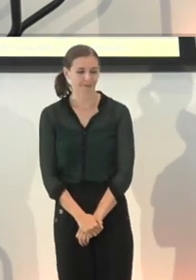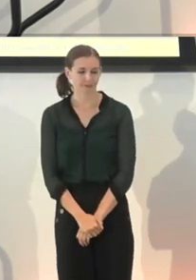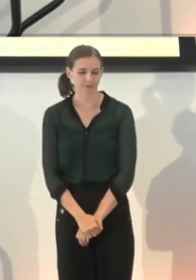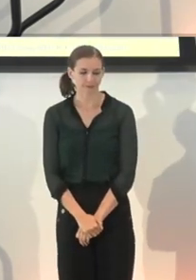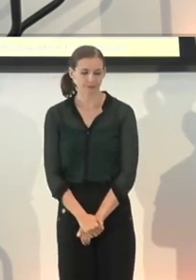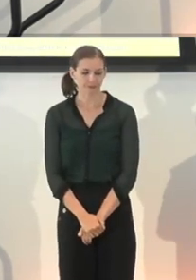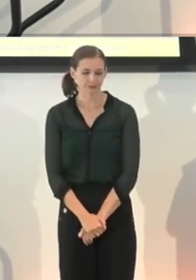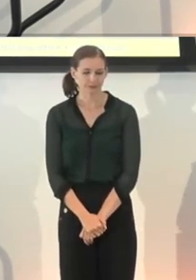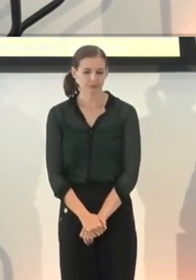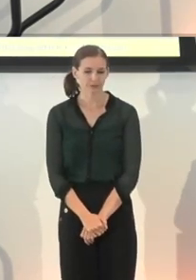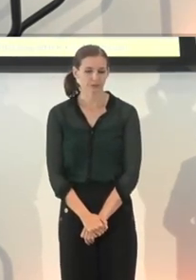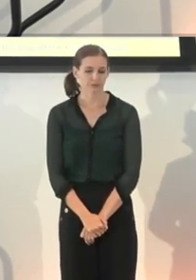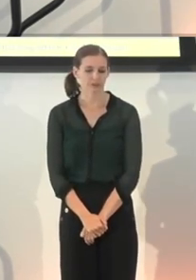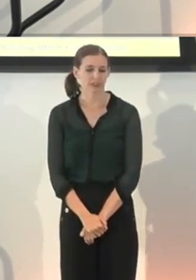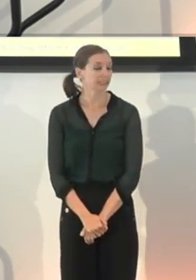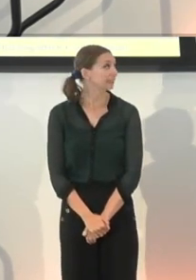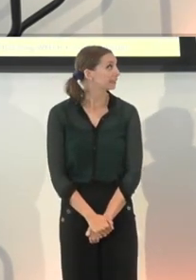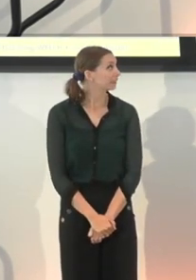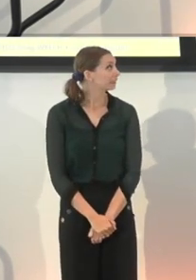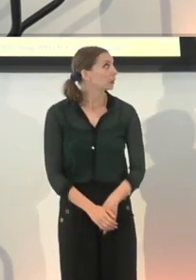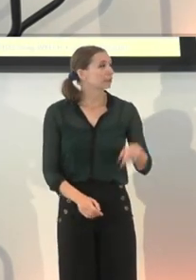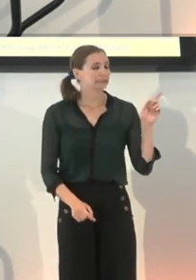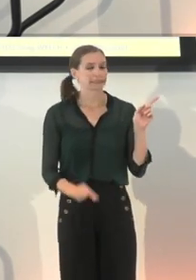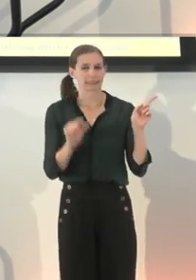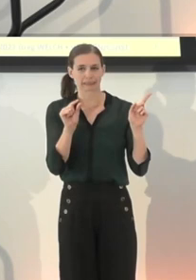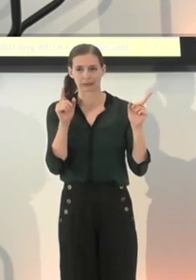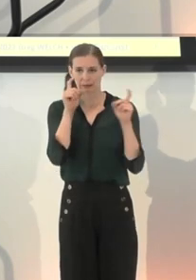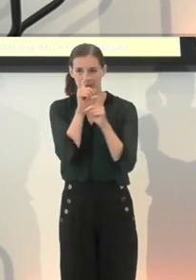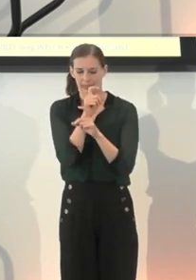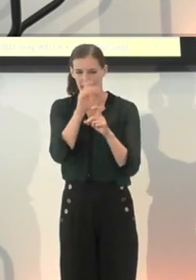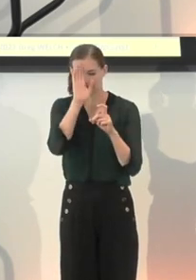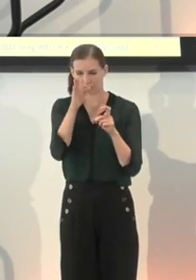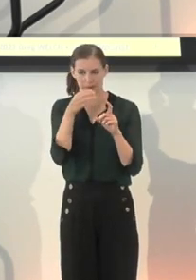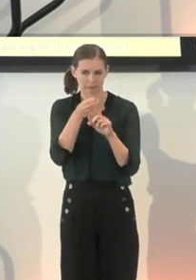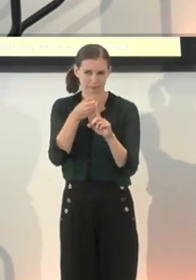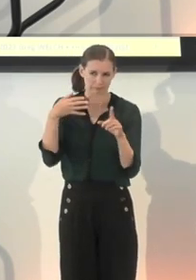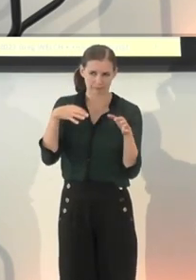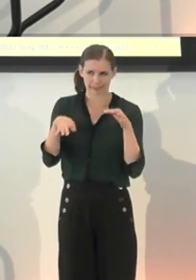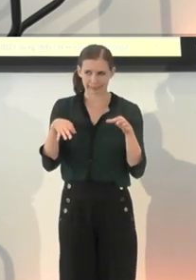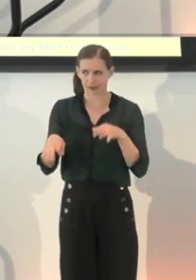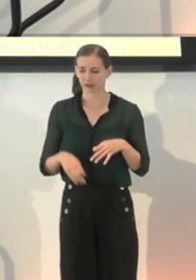So what is it? This is a little complicated and let me break it down. If anybody knows what